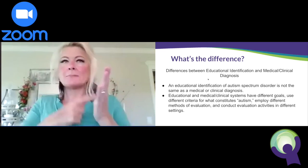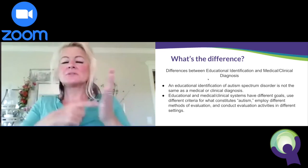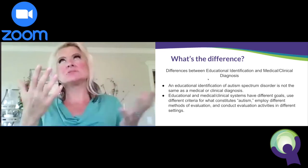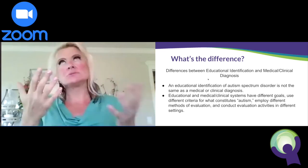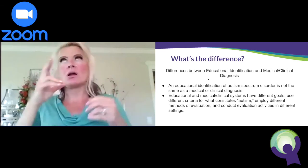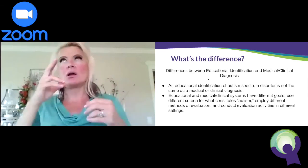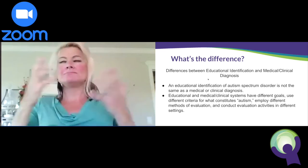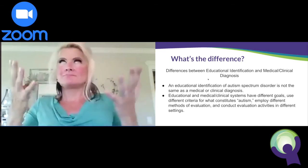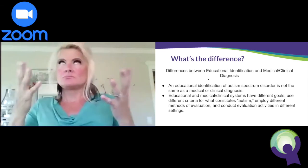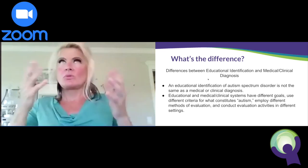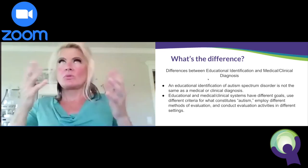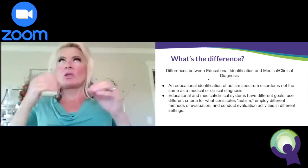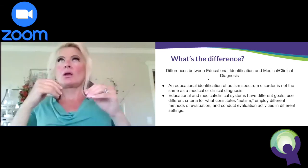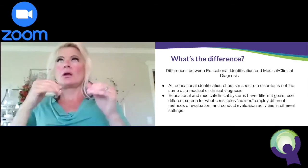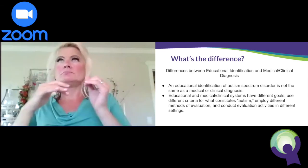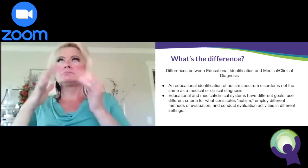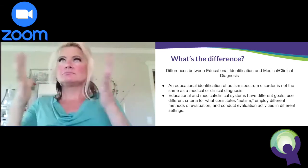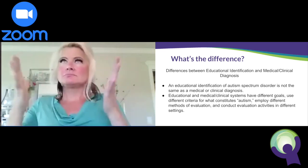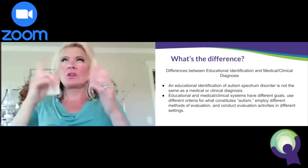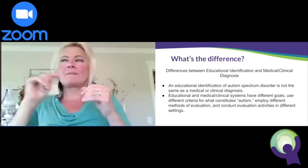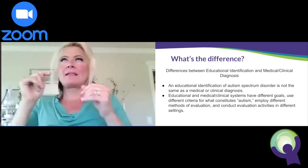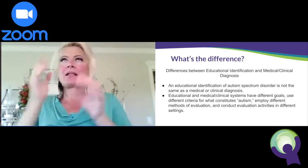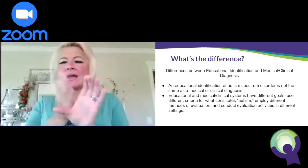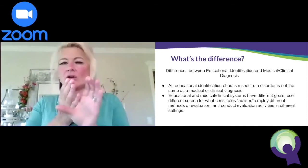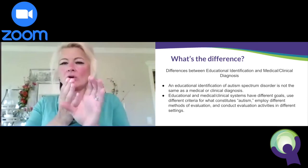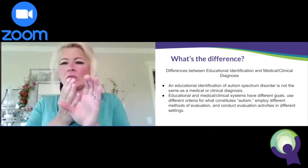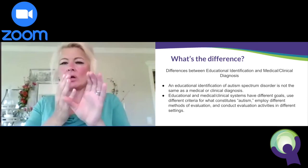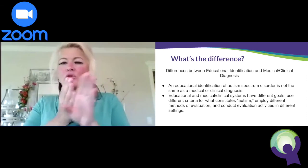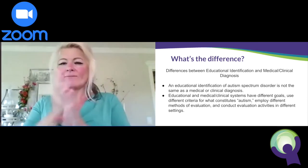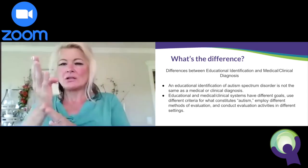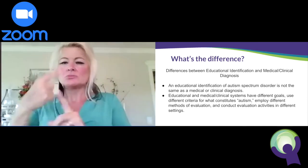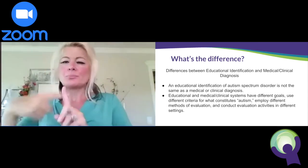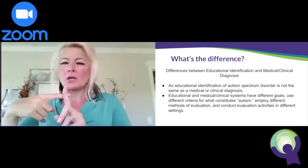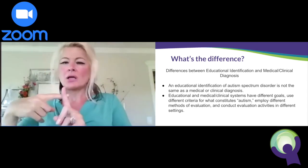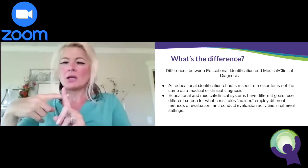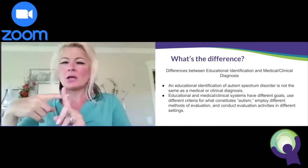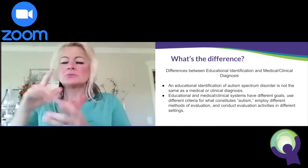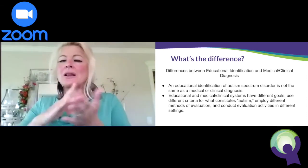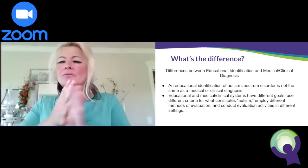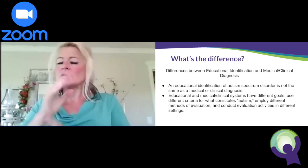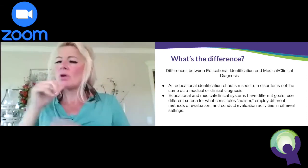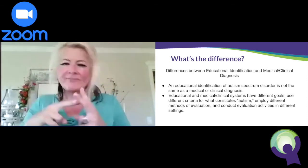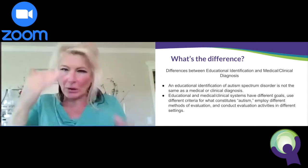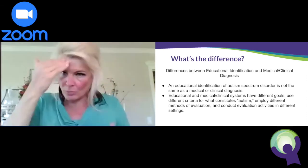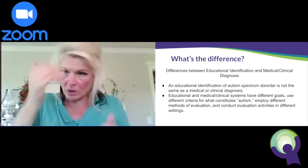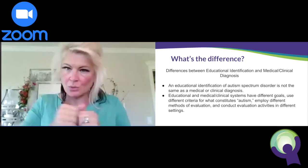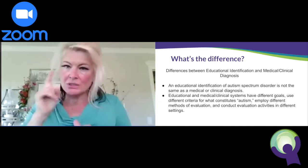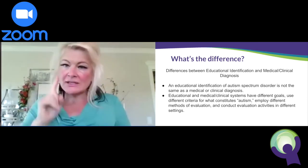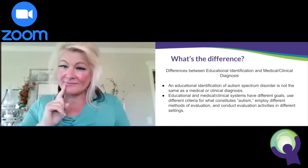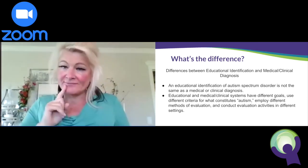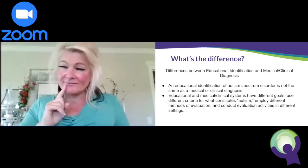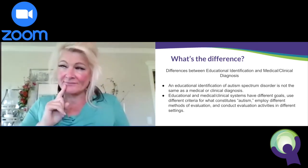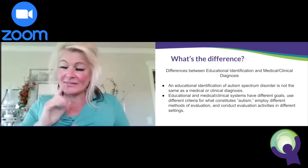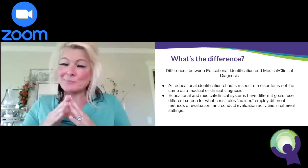when it's working with the students.